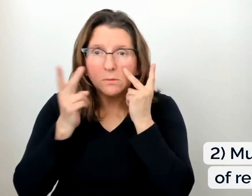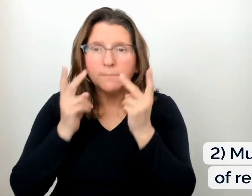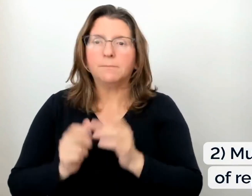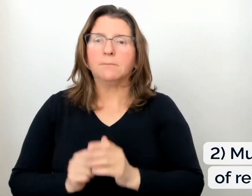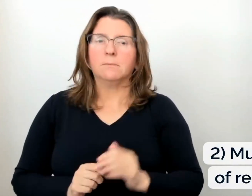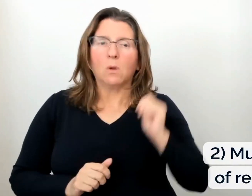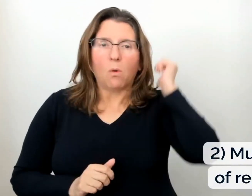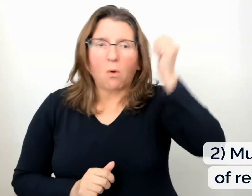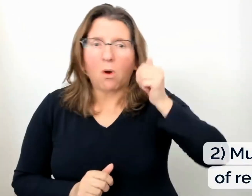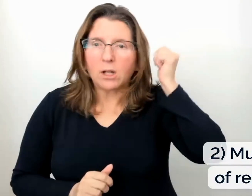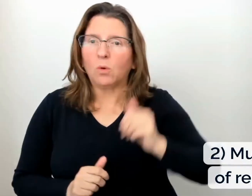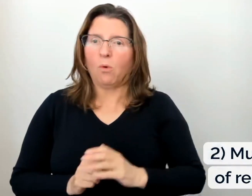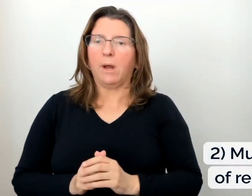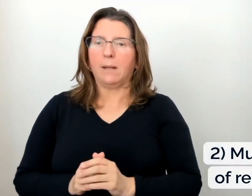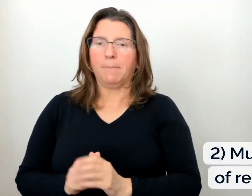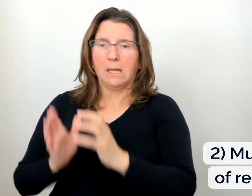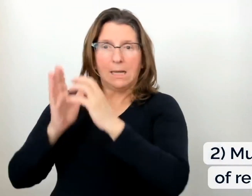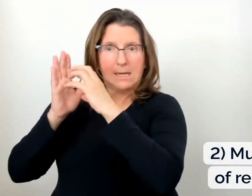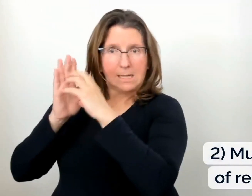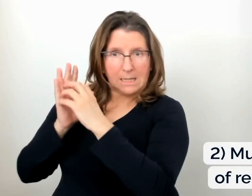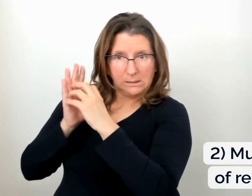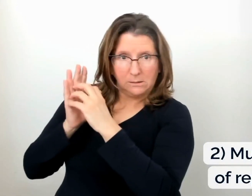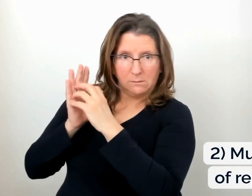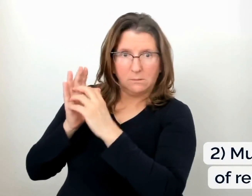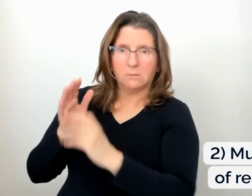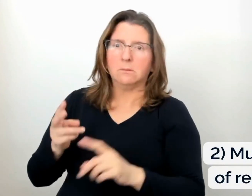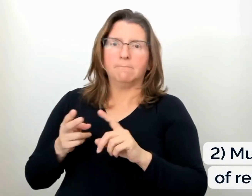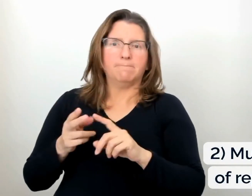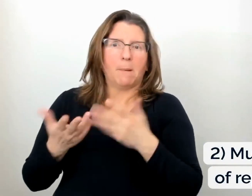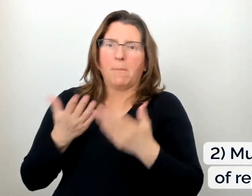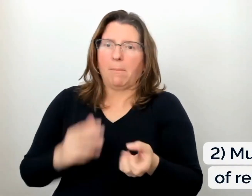Representations can be visual, auditory, textual,